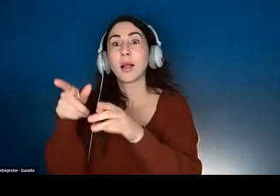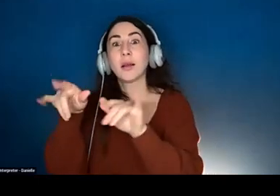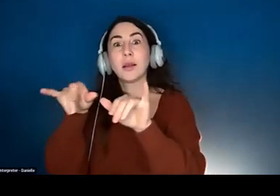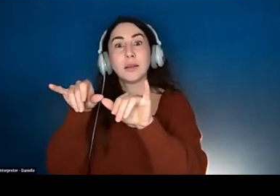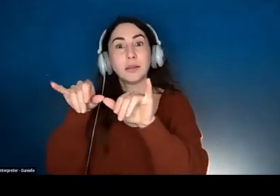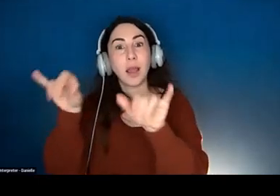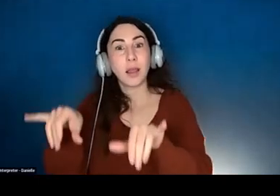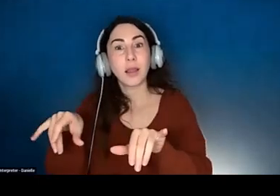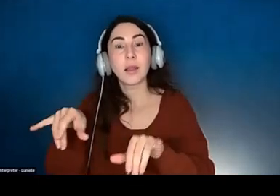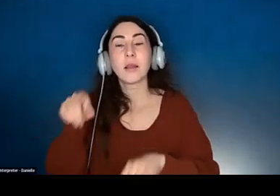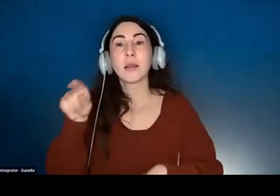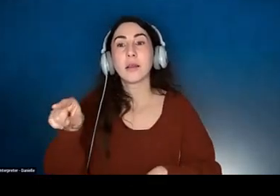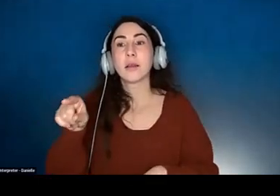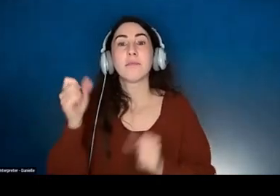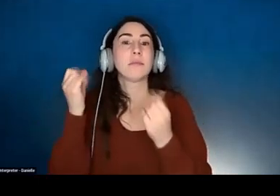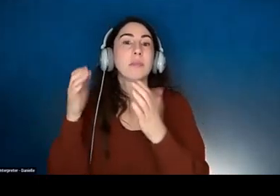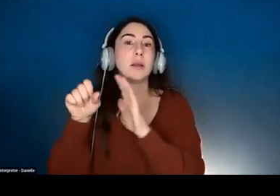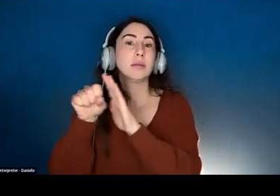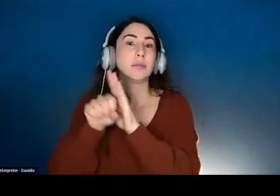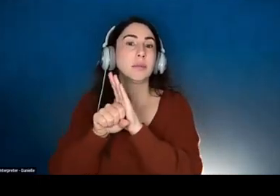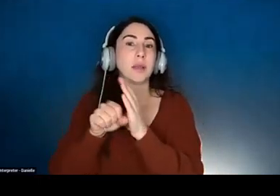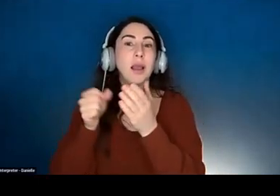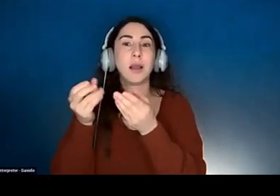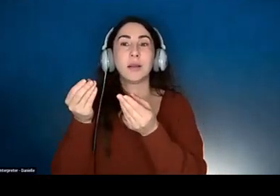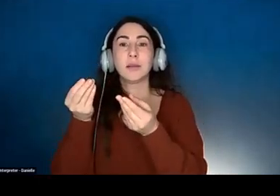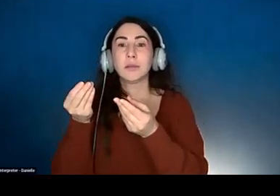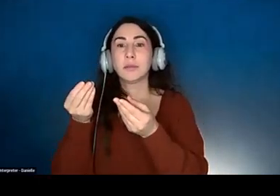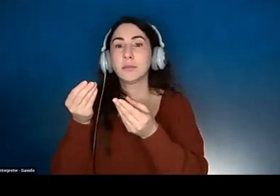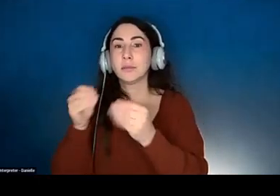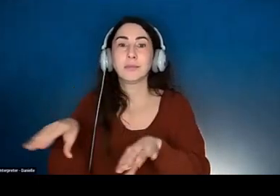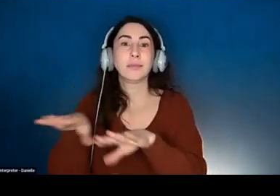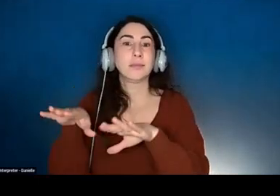have taken up the program. In total, 45 states